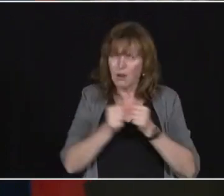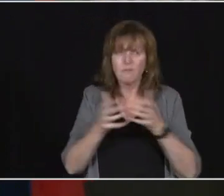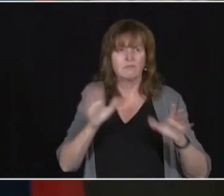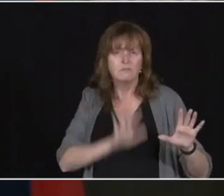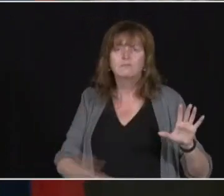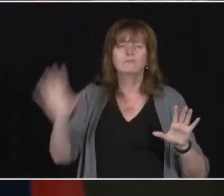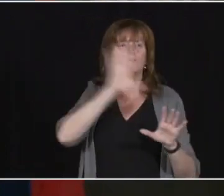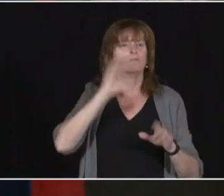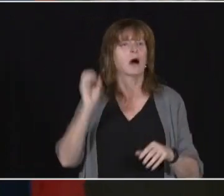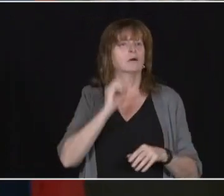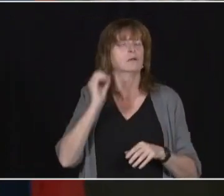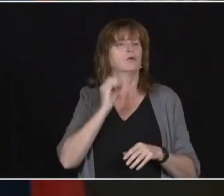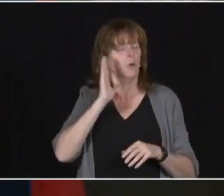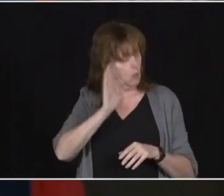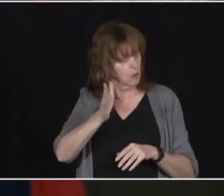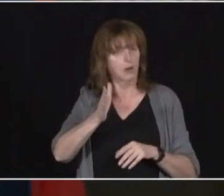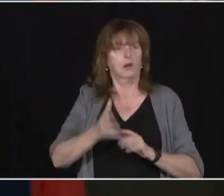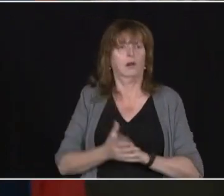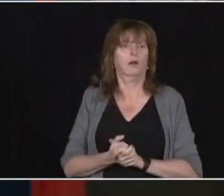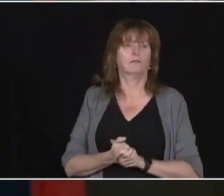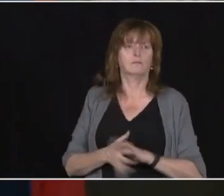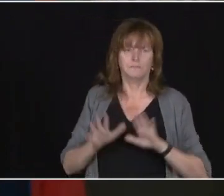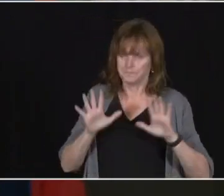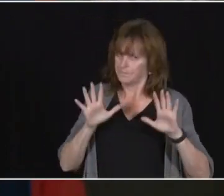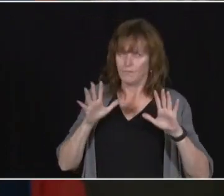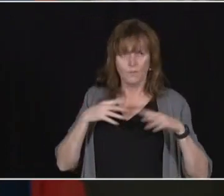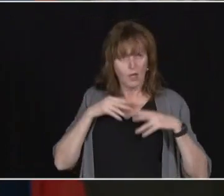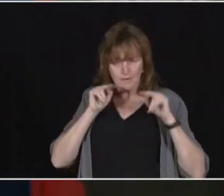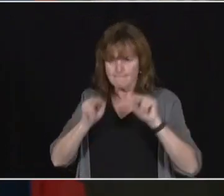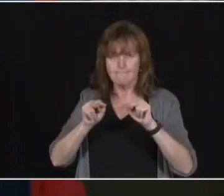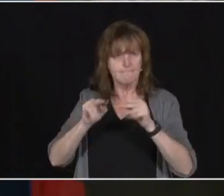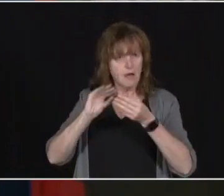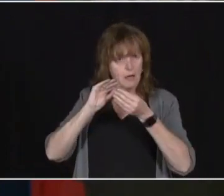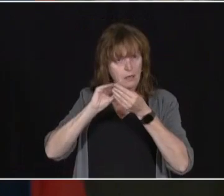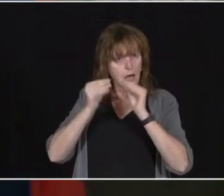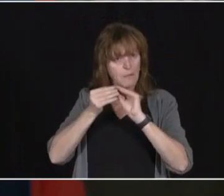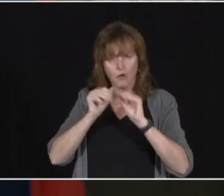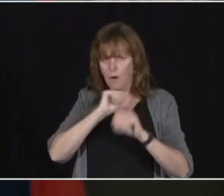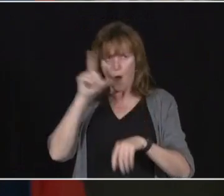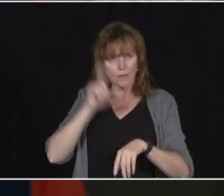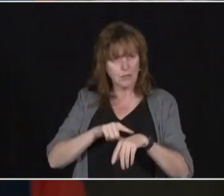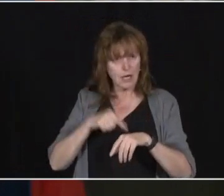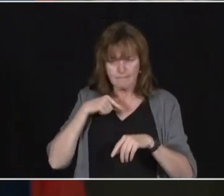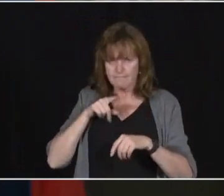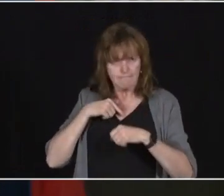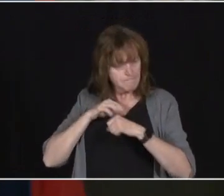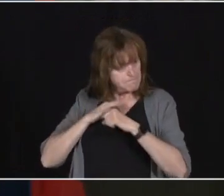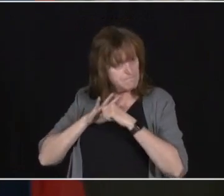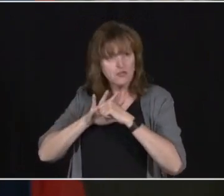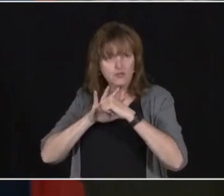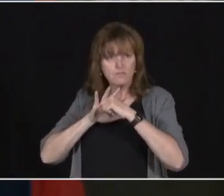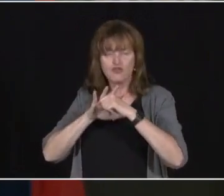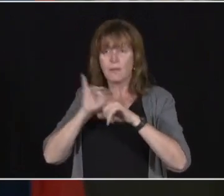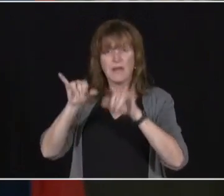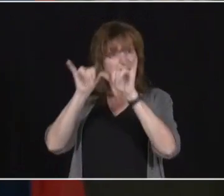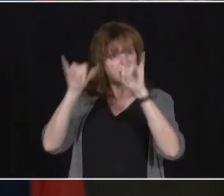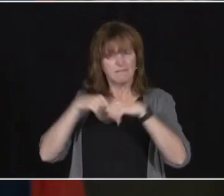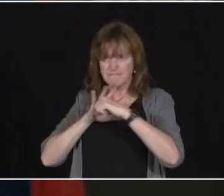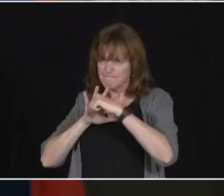And we will. I'm on this constantly pushing the system. We will get there. Sure as I'm here,